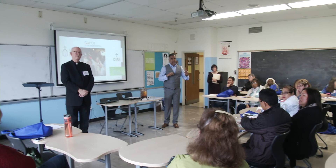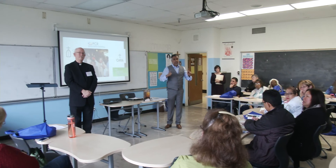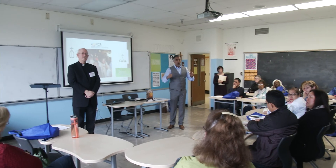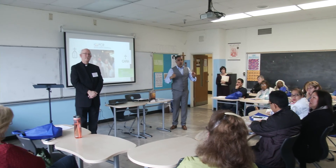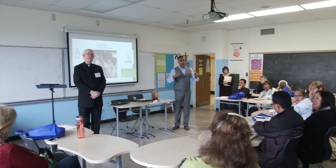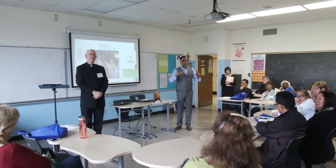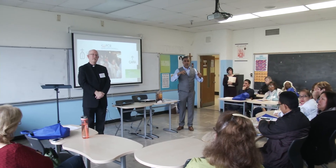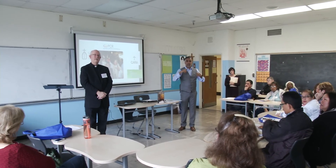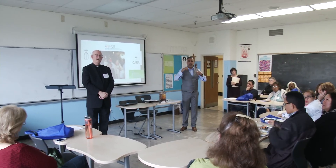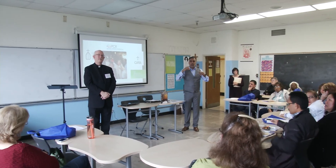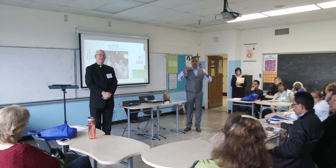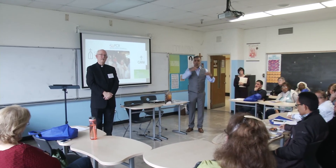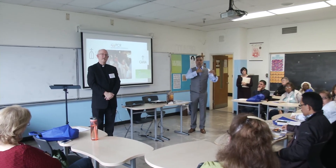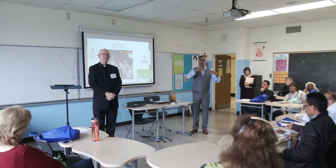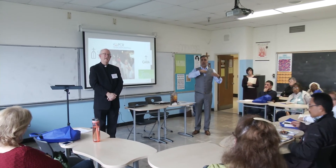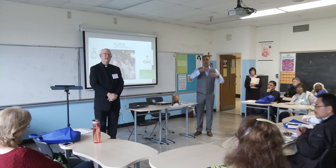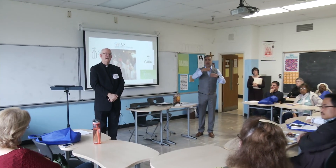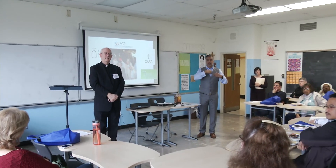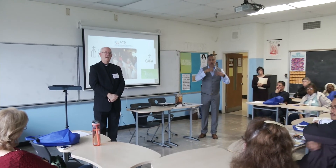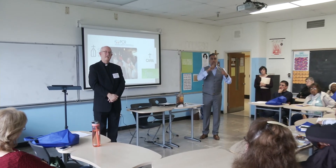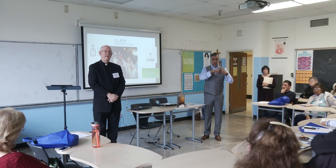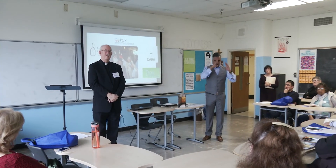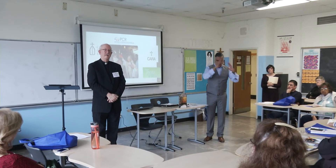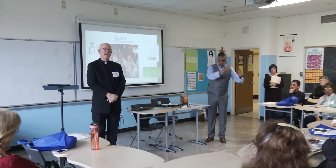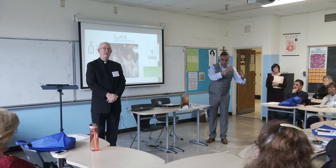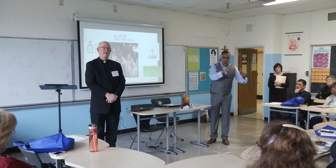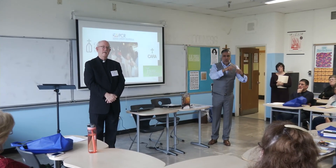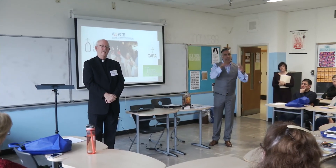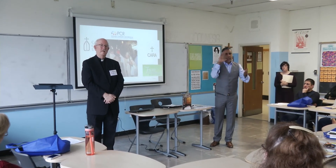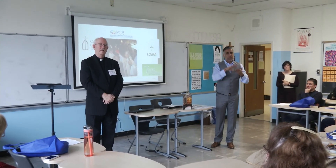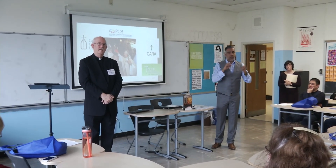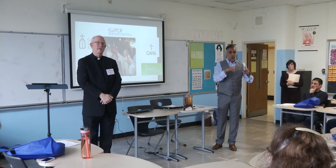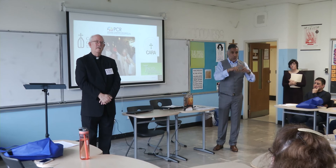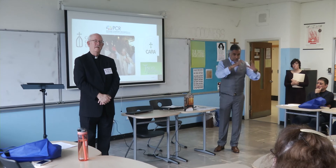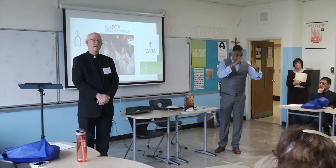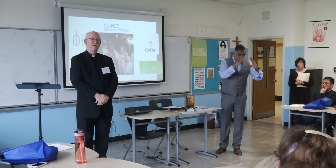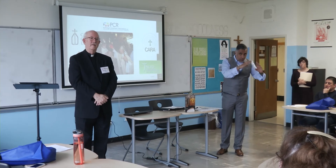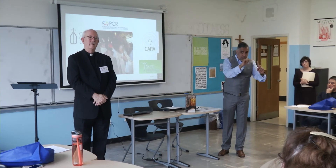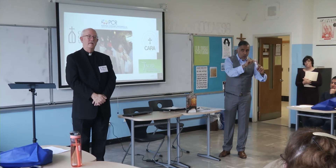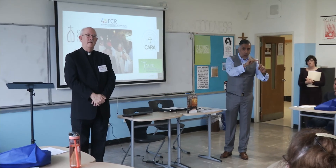the grease, right? And so there's less opportunity to focus on, not a